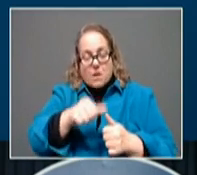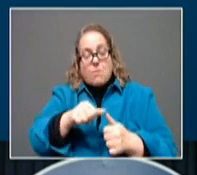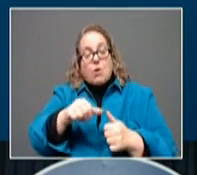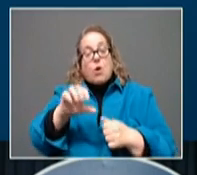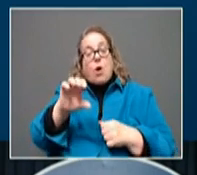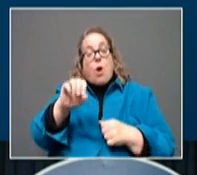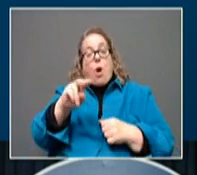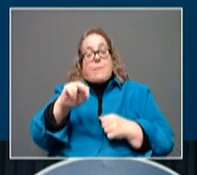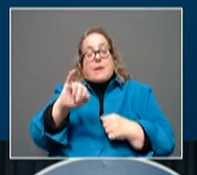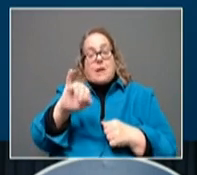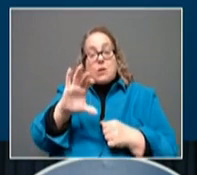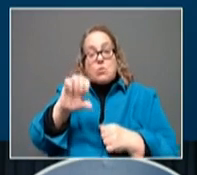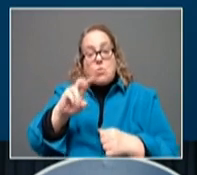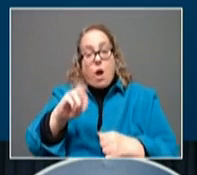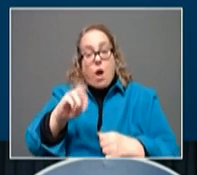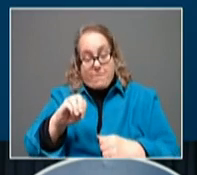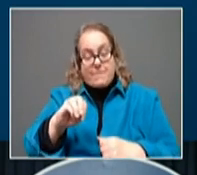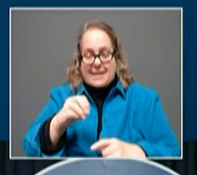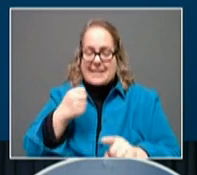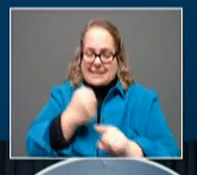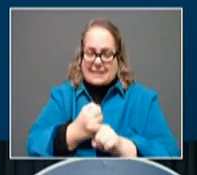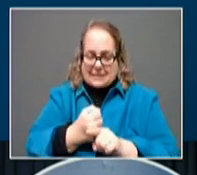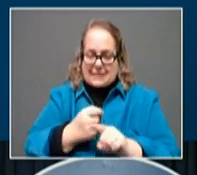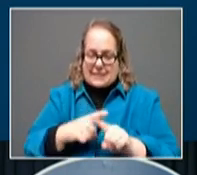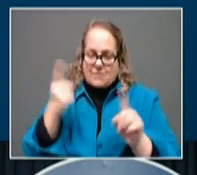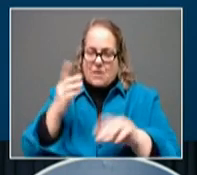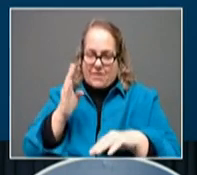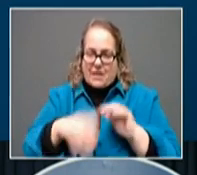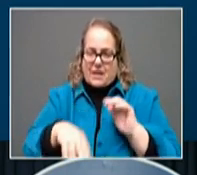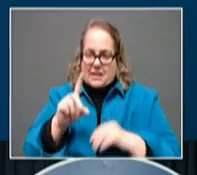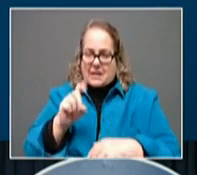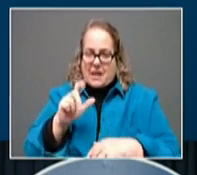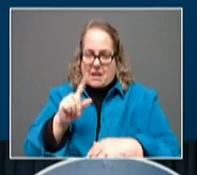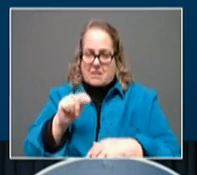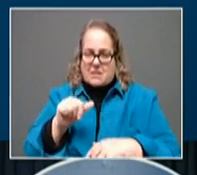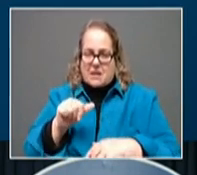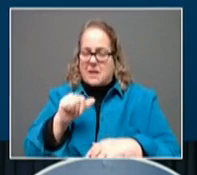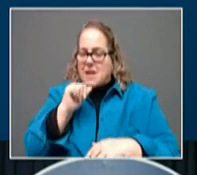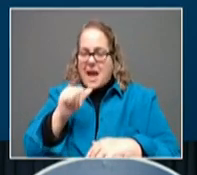than than delta. Um And we didn't have as many people in the I. C. U. As delta,